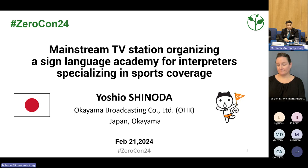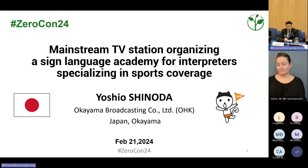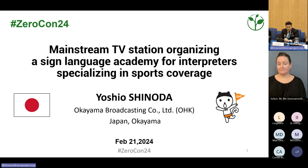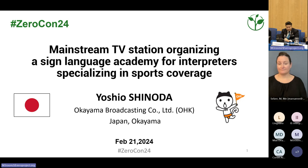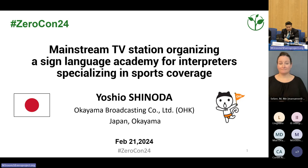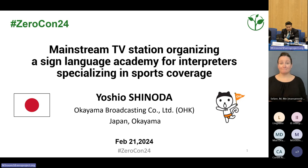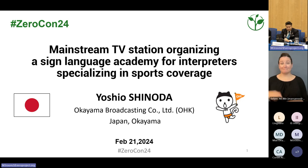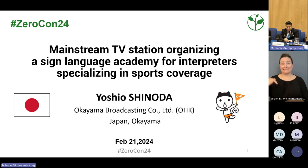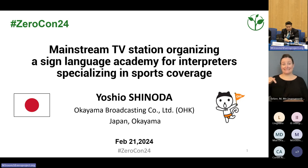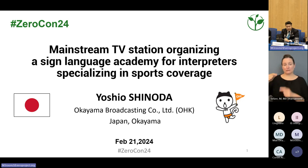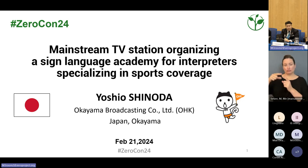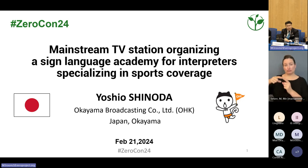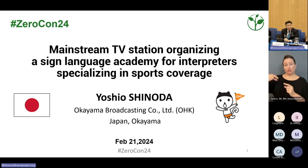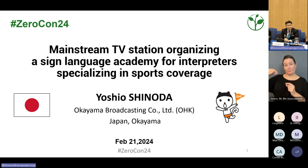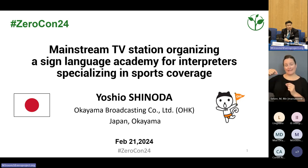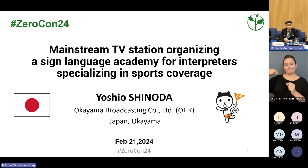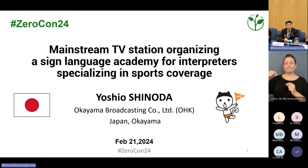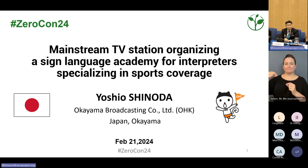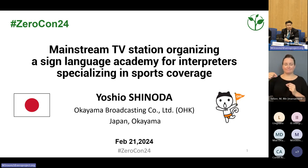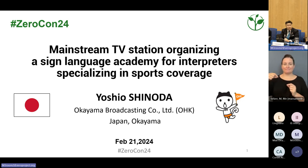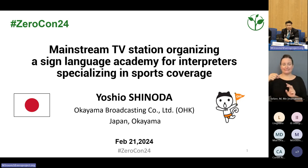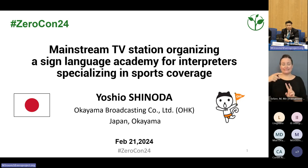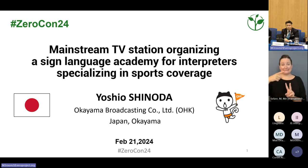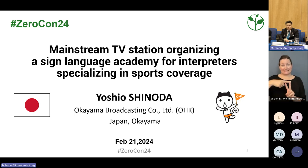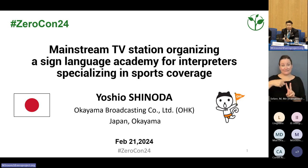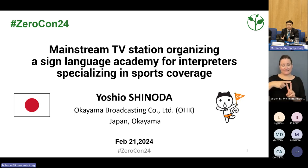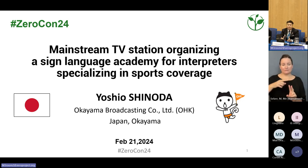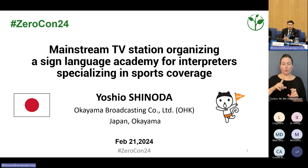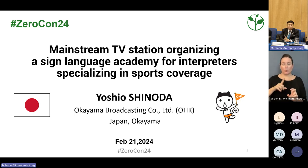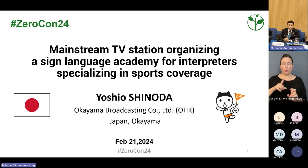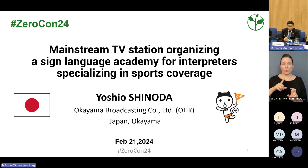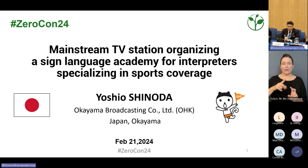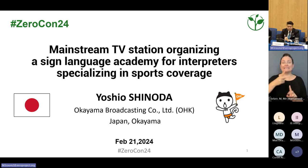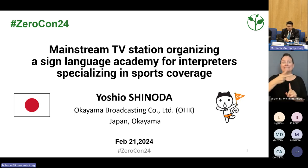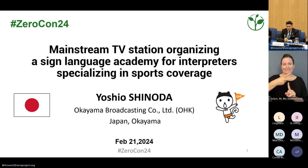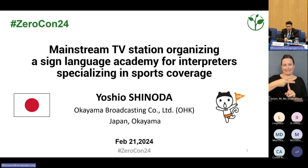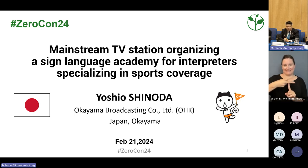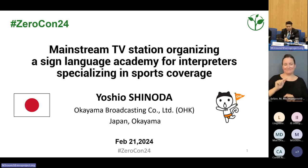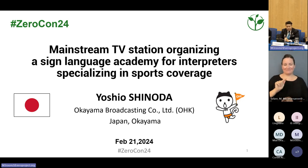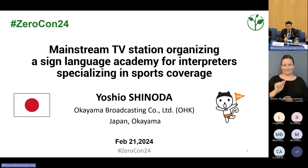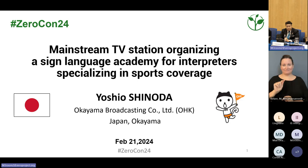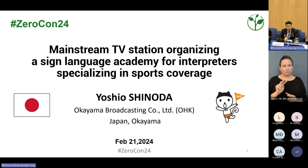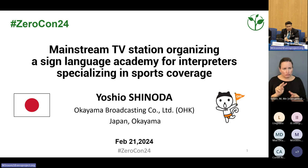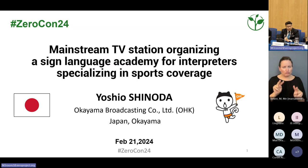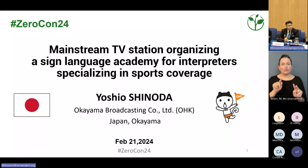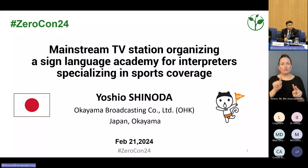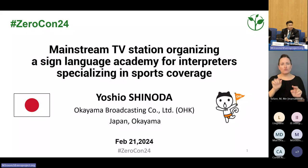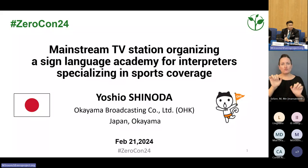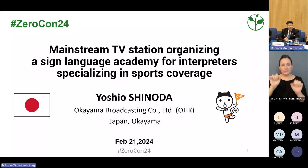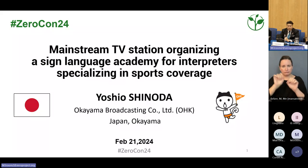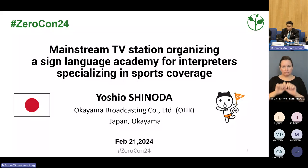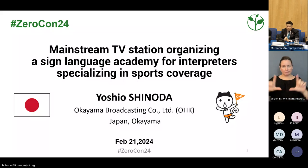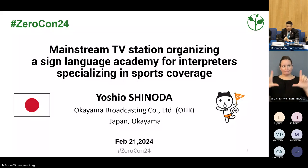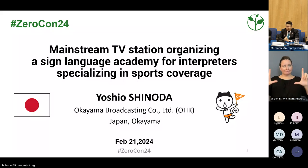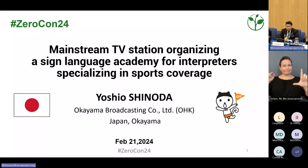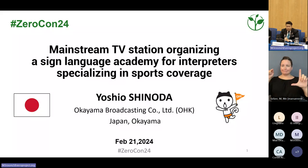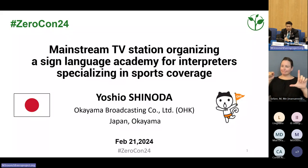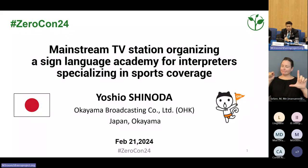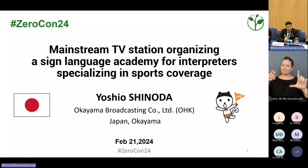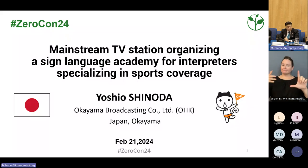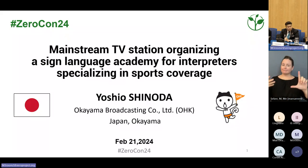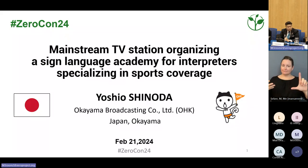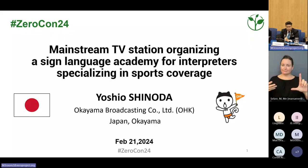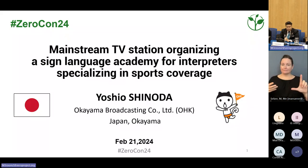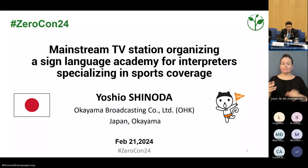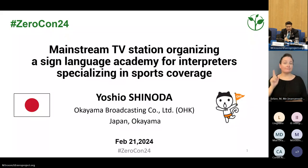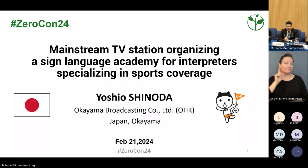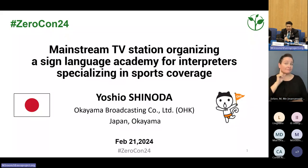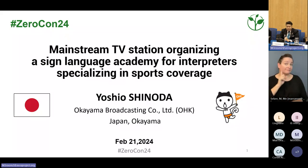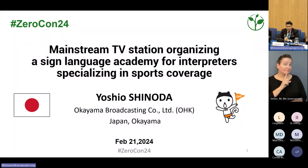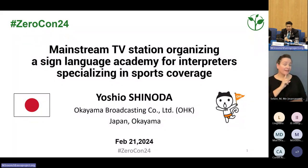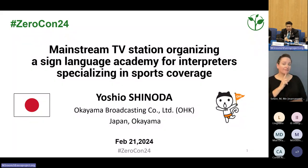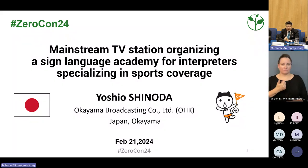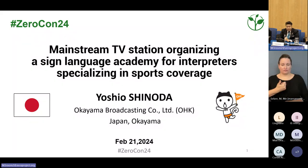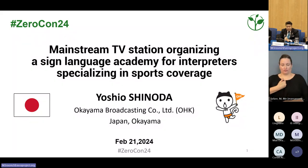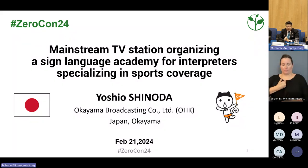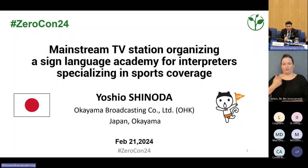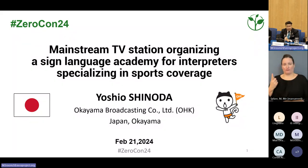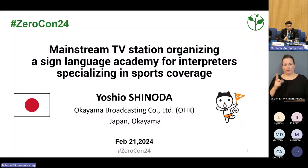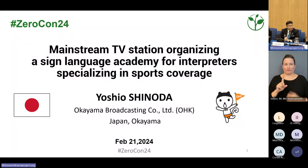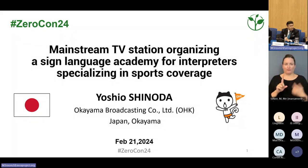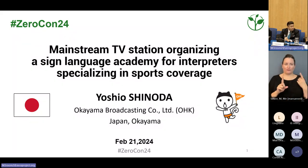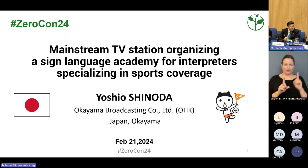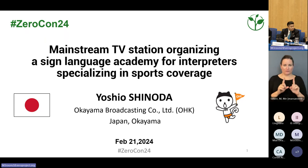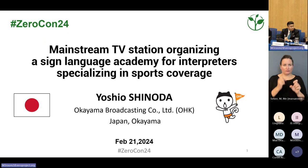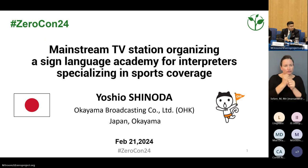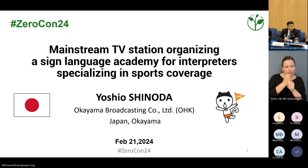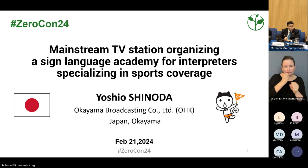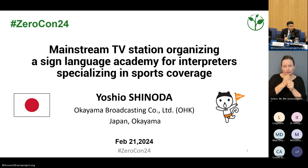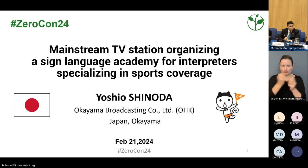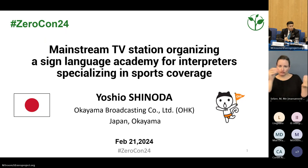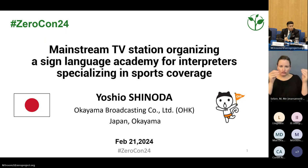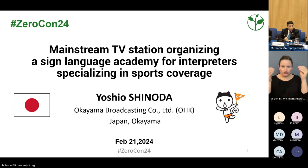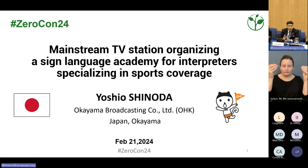programme with sign language interpretation. and sign language interpreters.